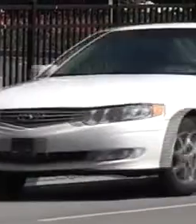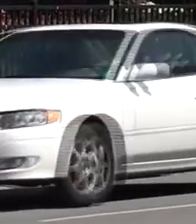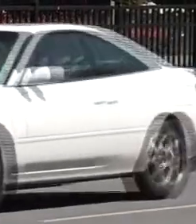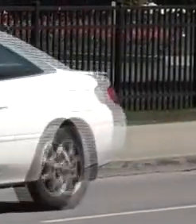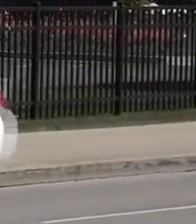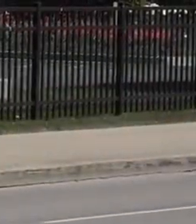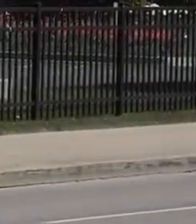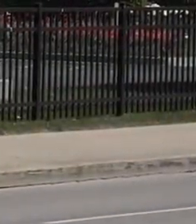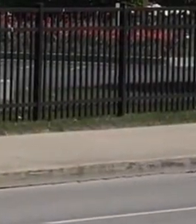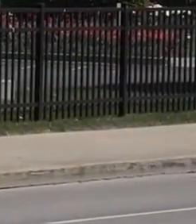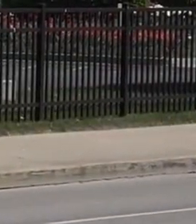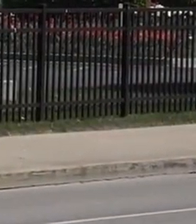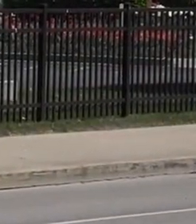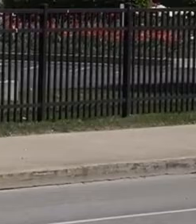WORKERS. GOV. JIM JUSTICE,